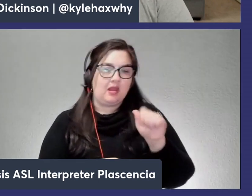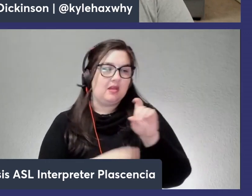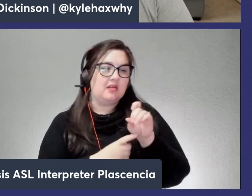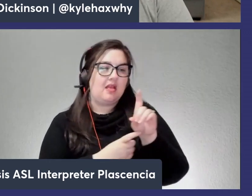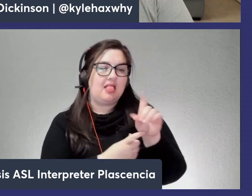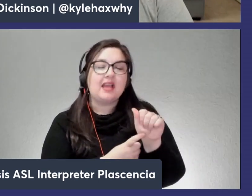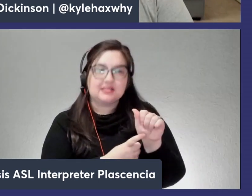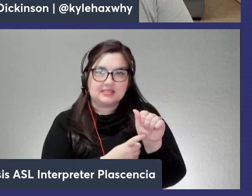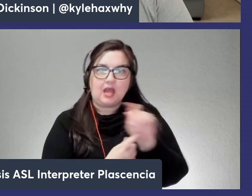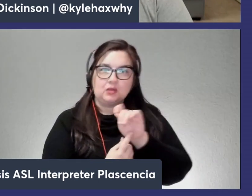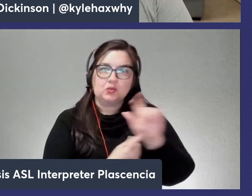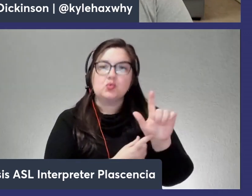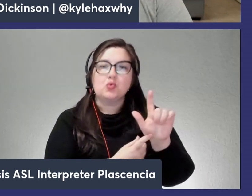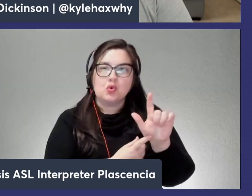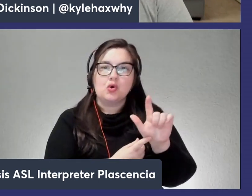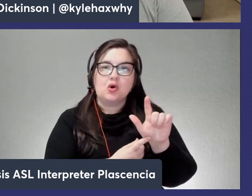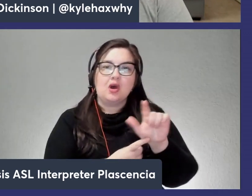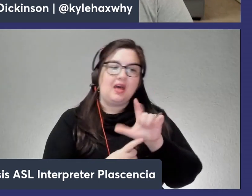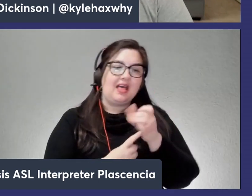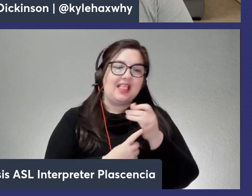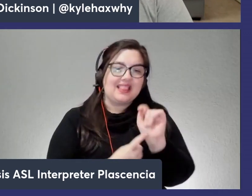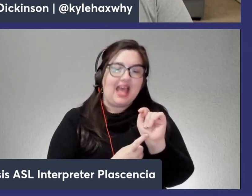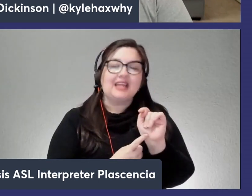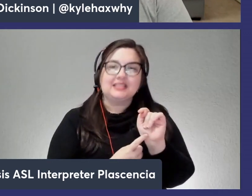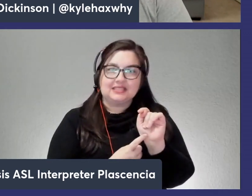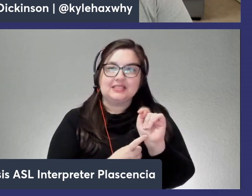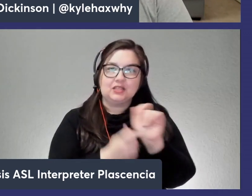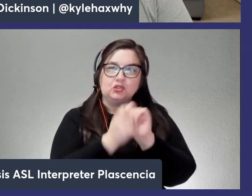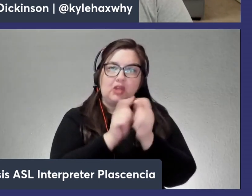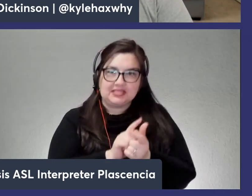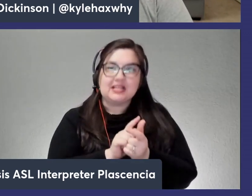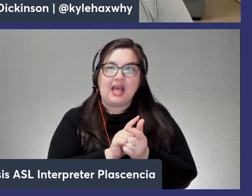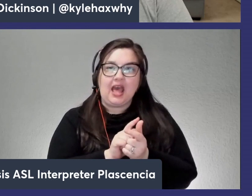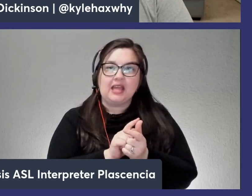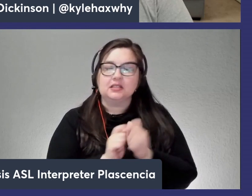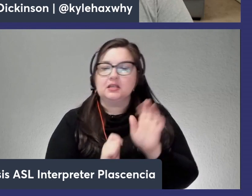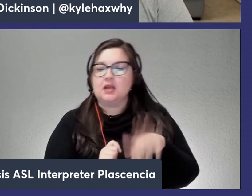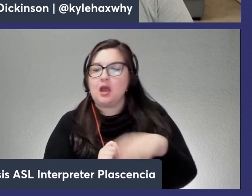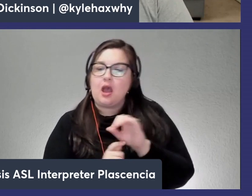where Alexa becomes like an interpreter, so you can just say Alexa, translate Spanish,